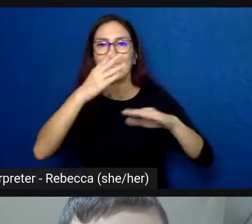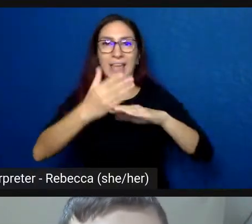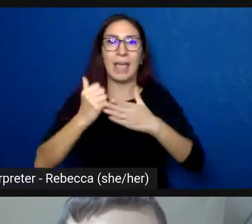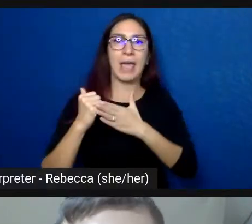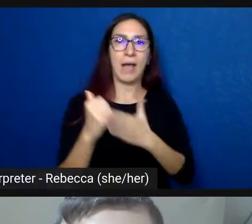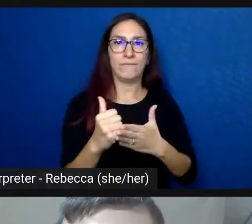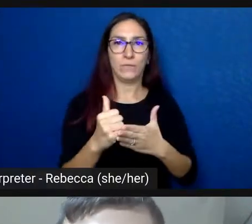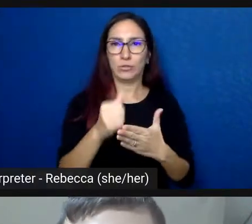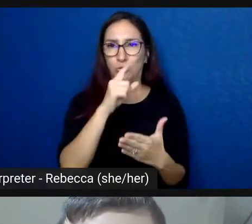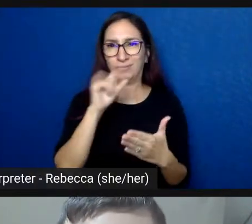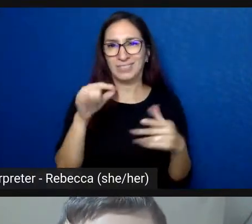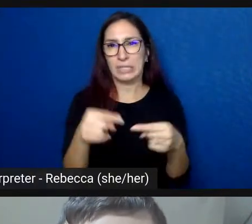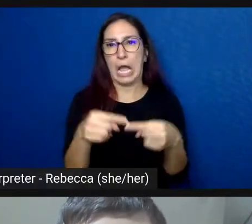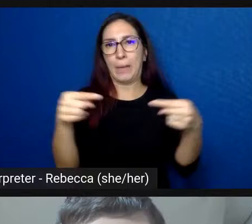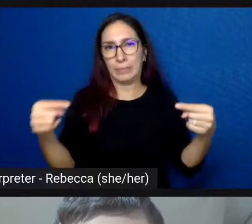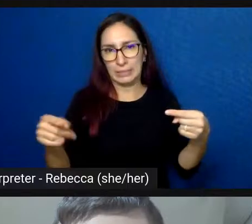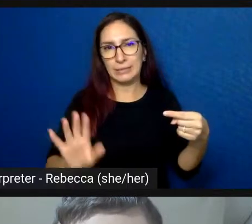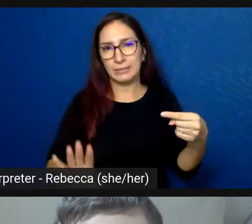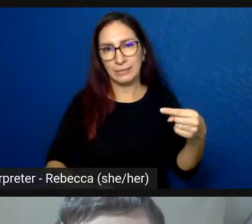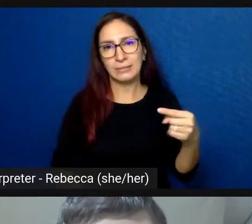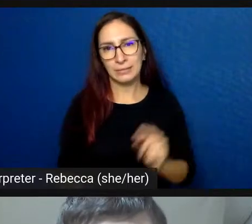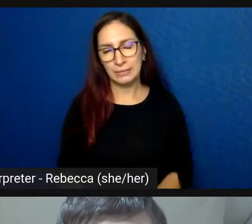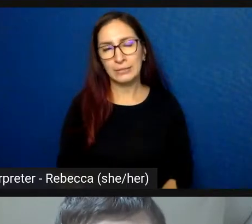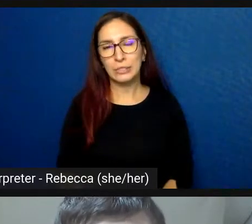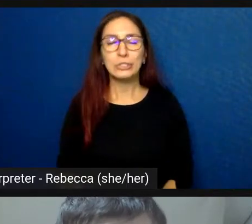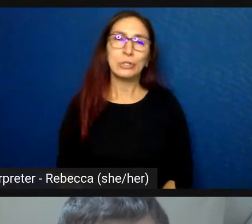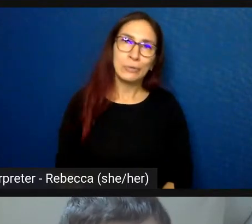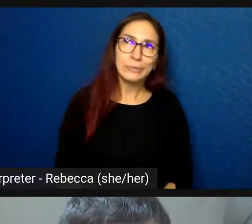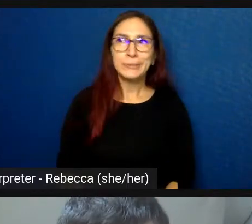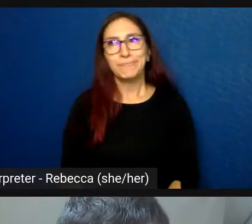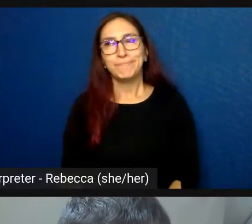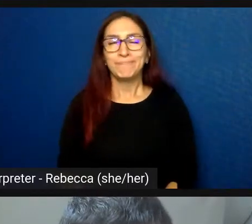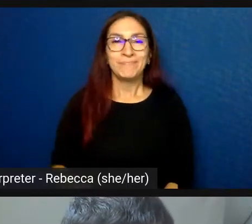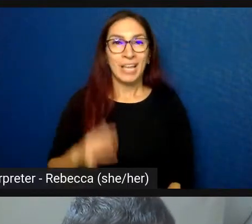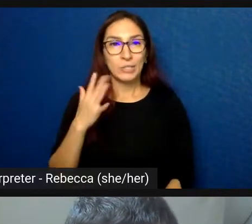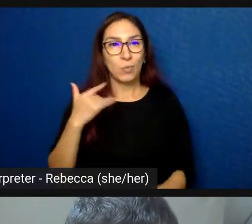clever and on the web we need to be really, really helpful. It is the opposite.